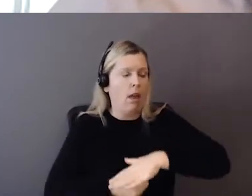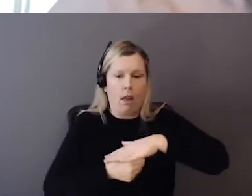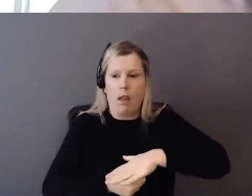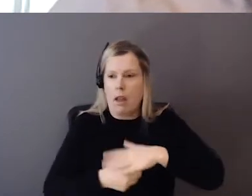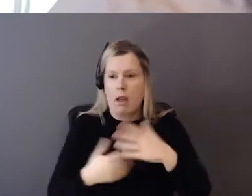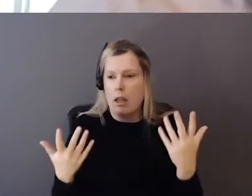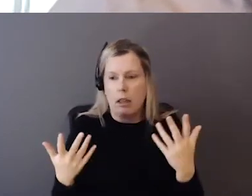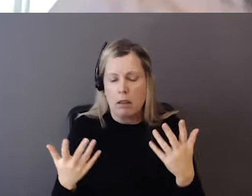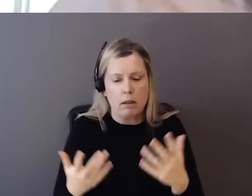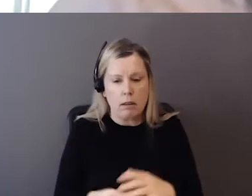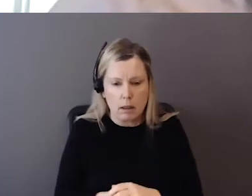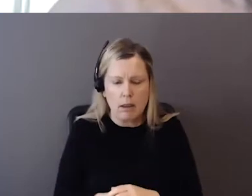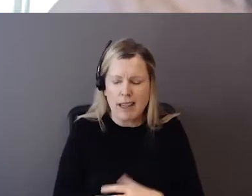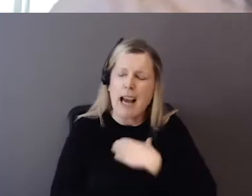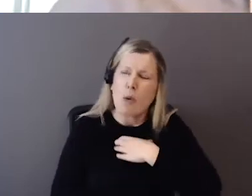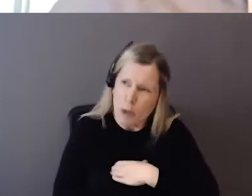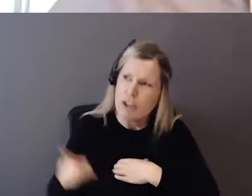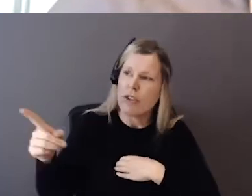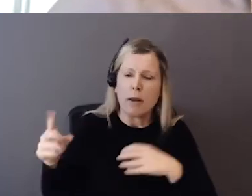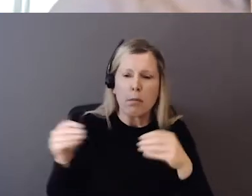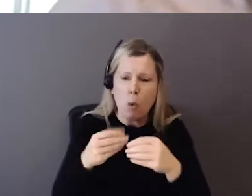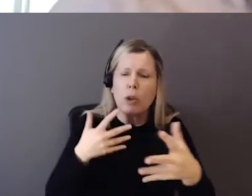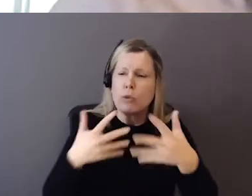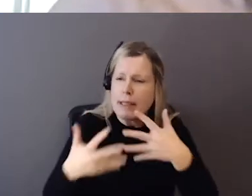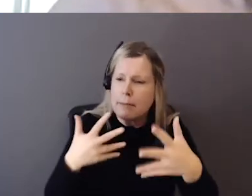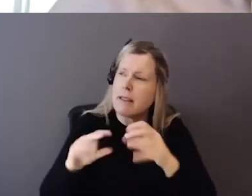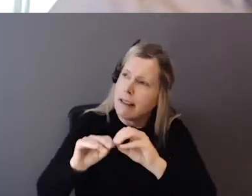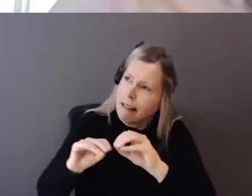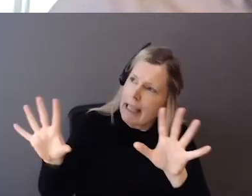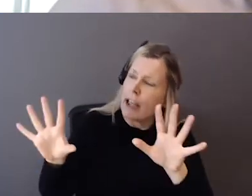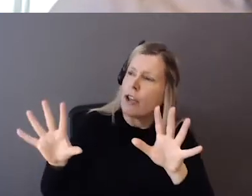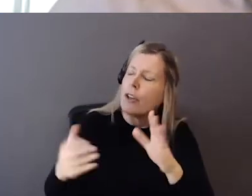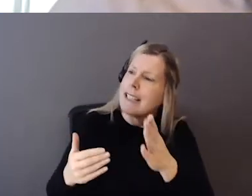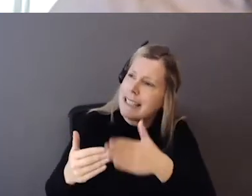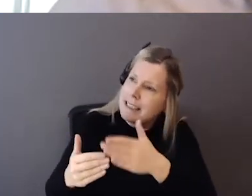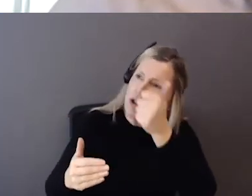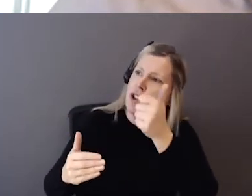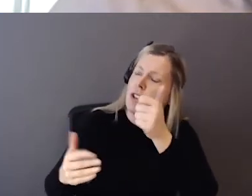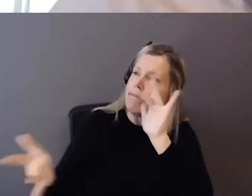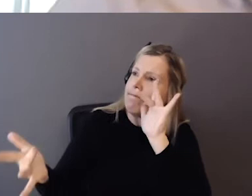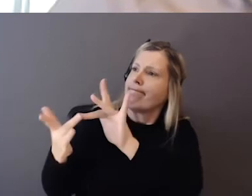stressed. And if they had been more transparent and easier to connect with or actually get a hold